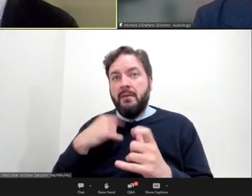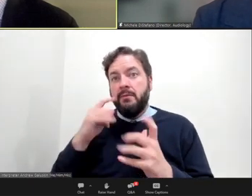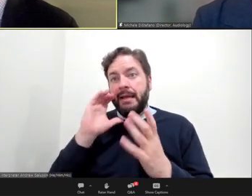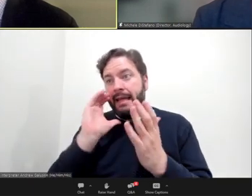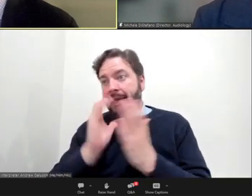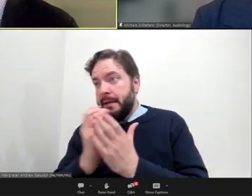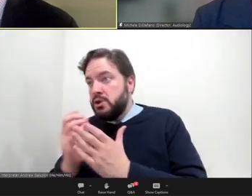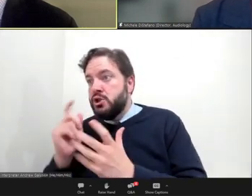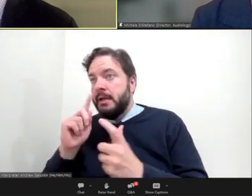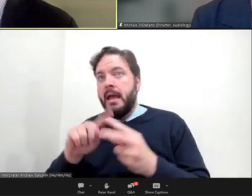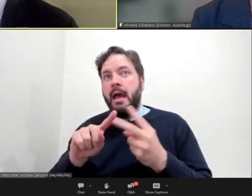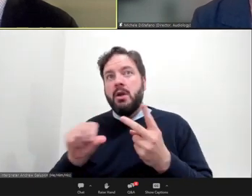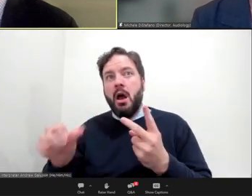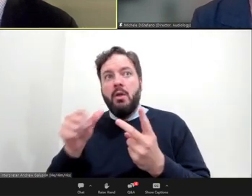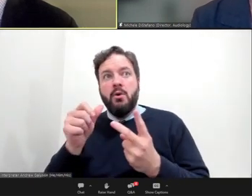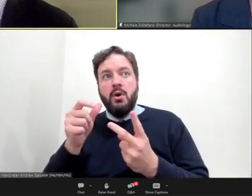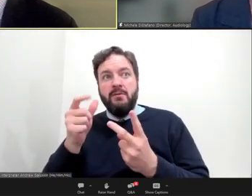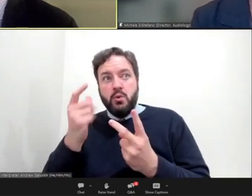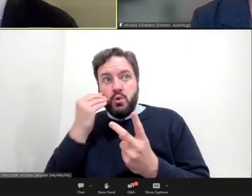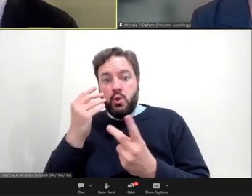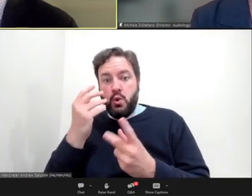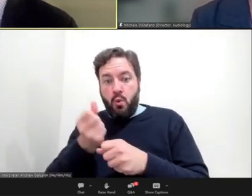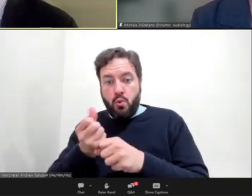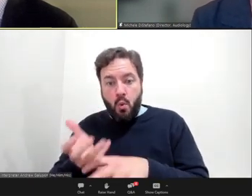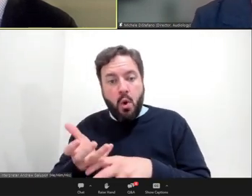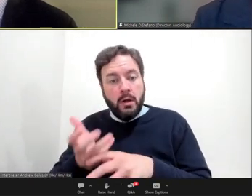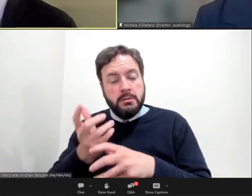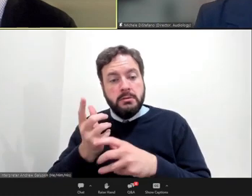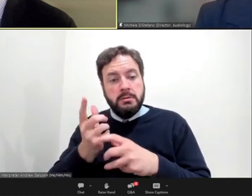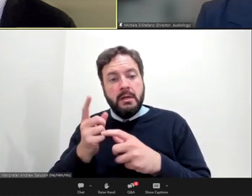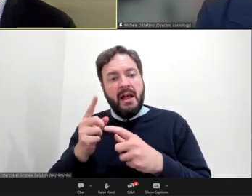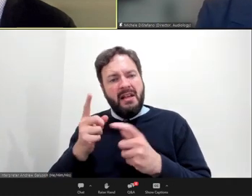more information about the cause, that might help you understand how often they should be followed